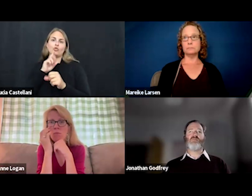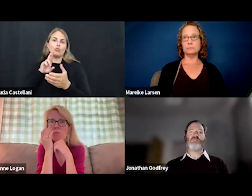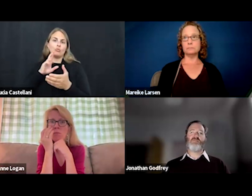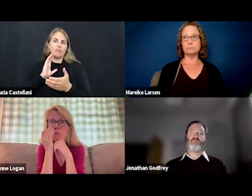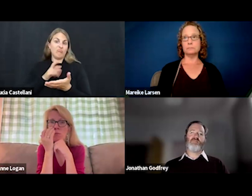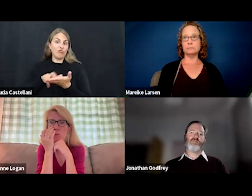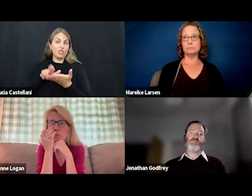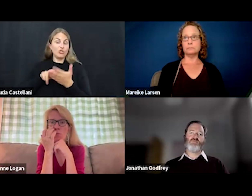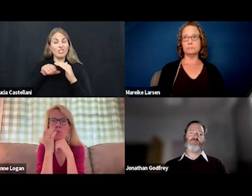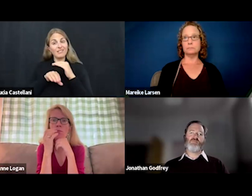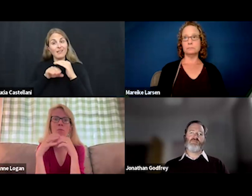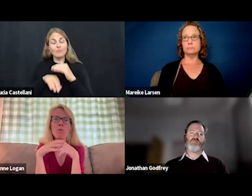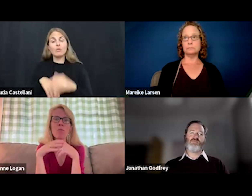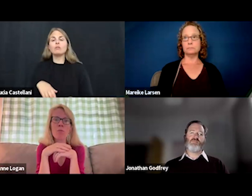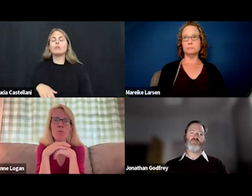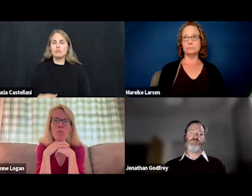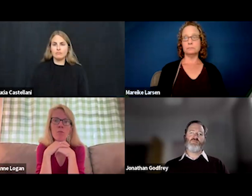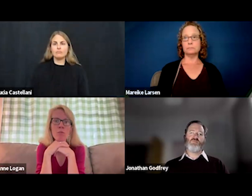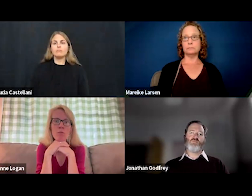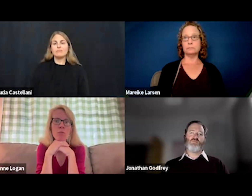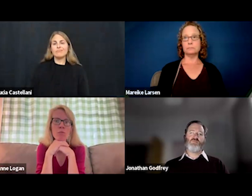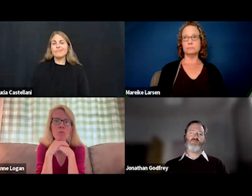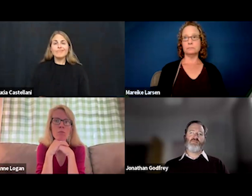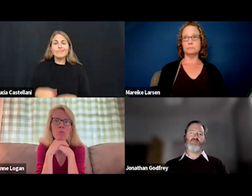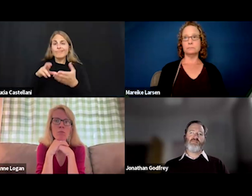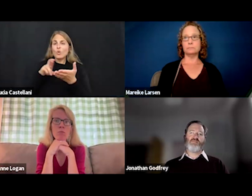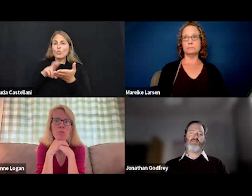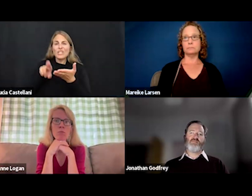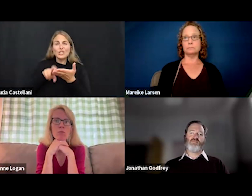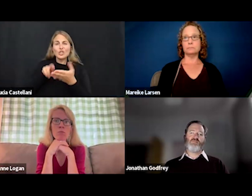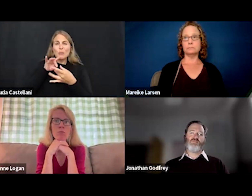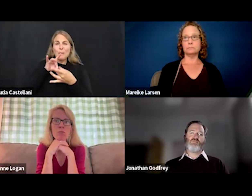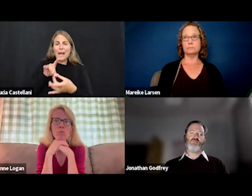Inaccessibility of research-based tools